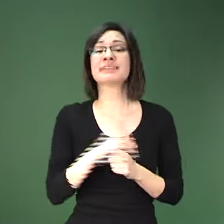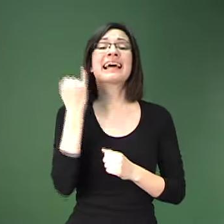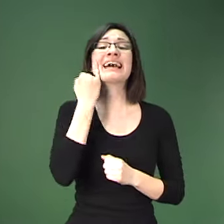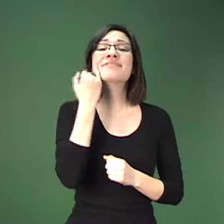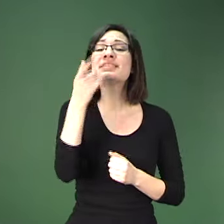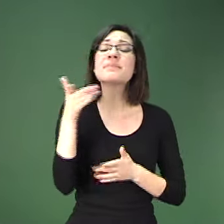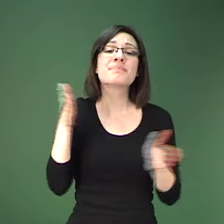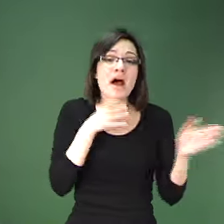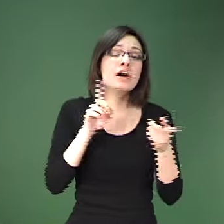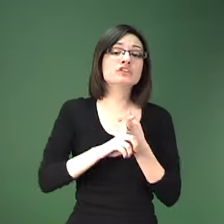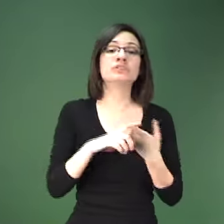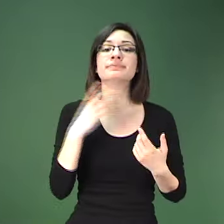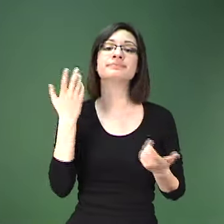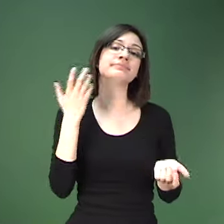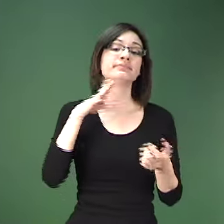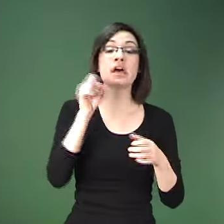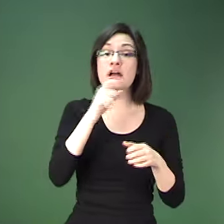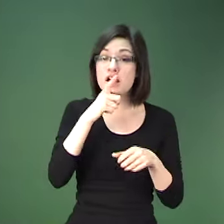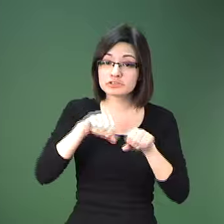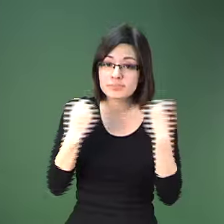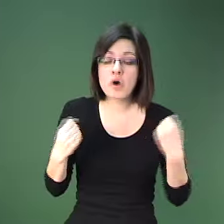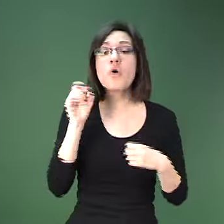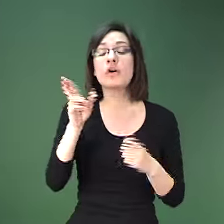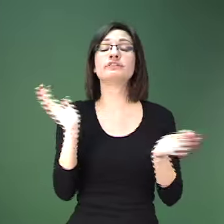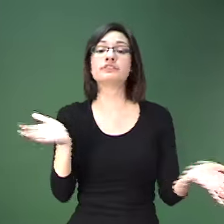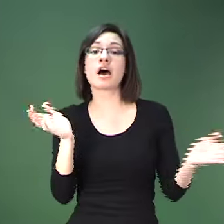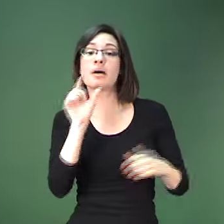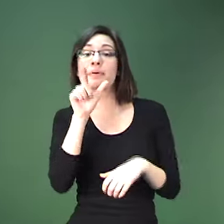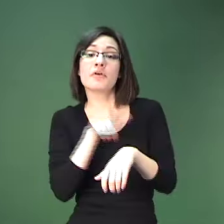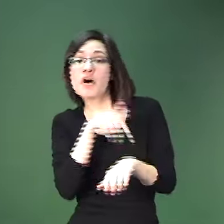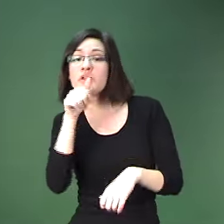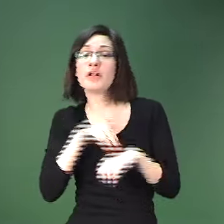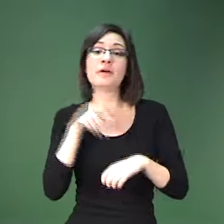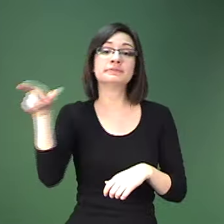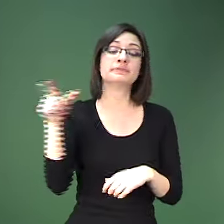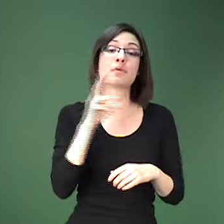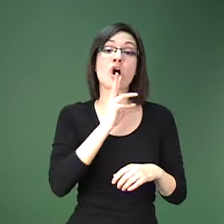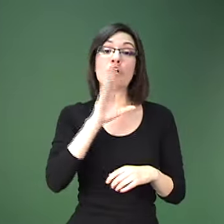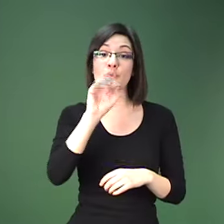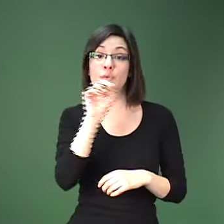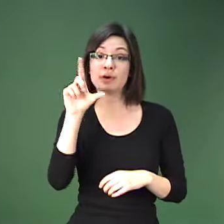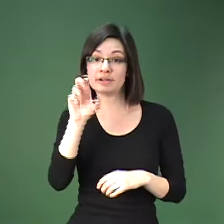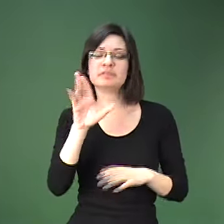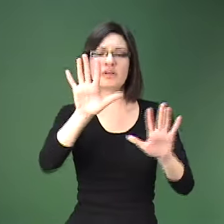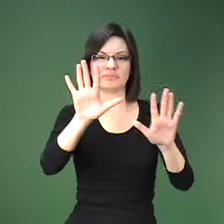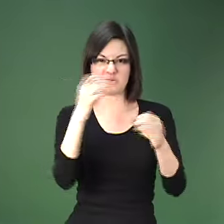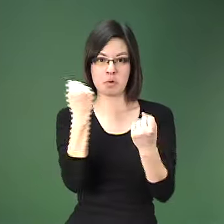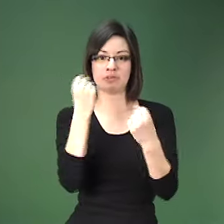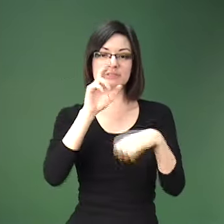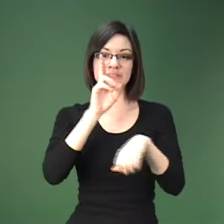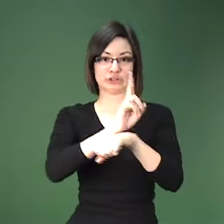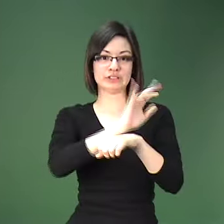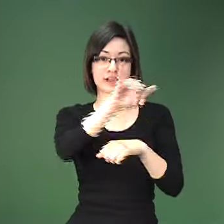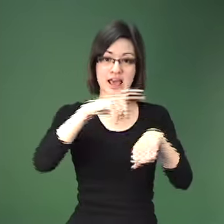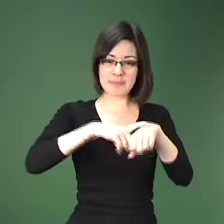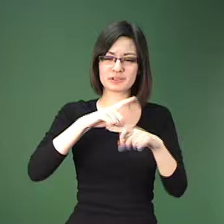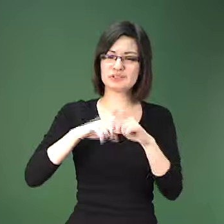If you planned to take a lunch break or chat a little longer at the water cooler, save this time